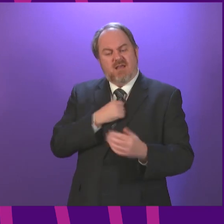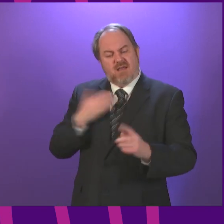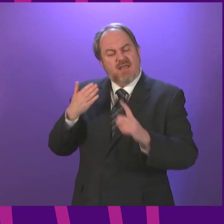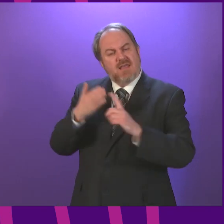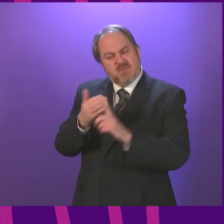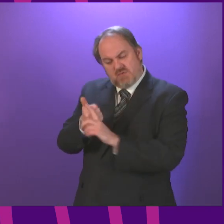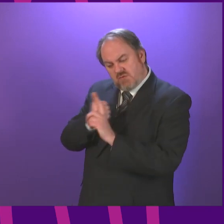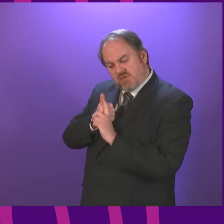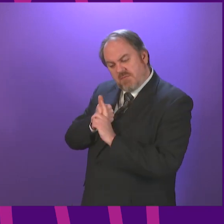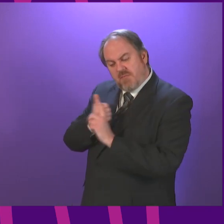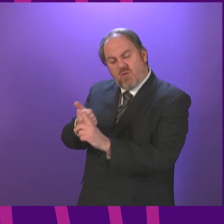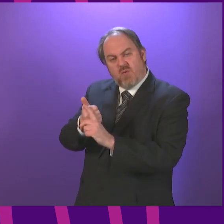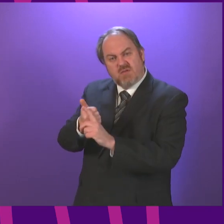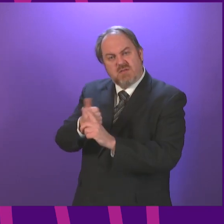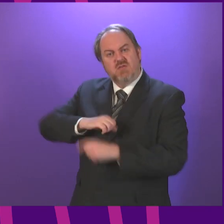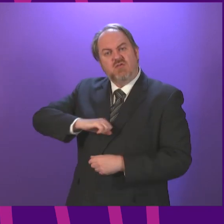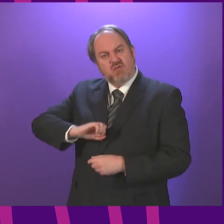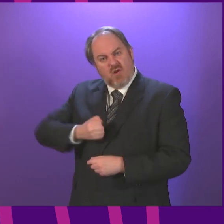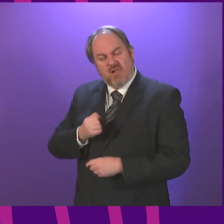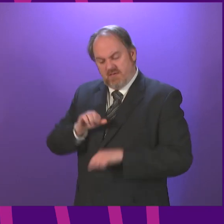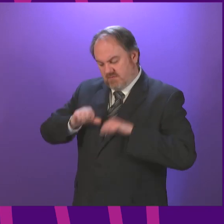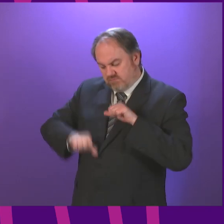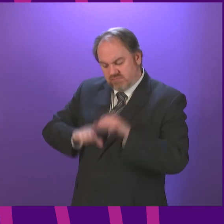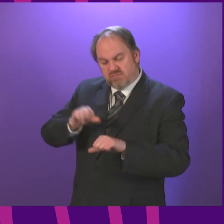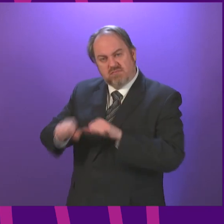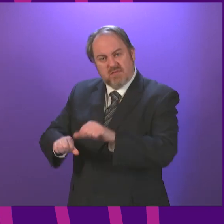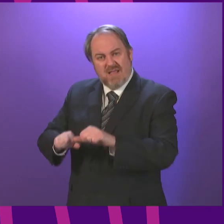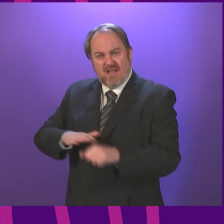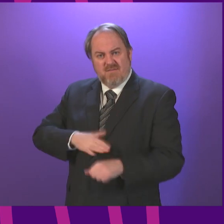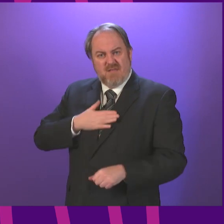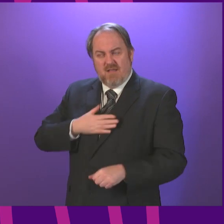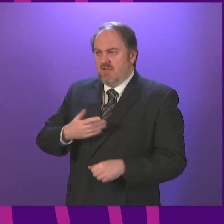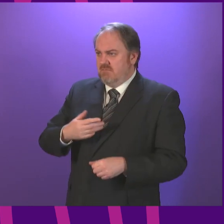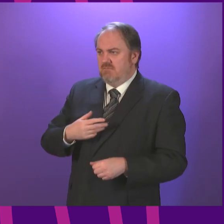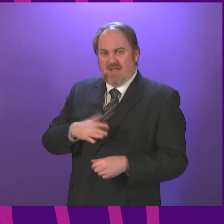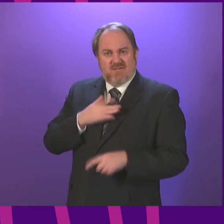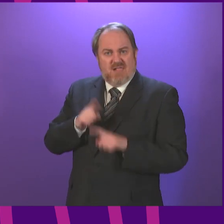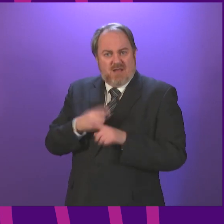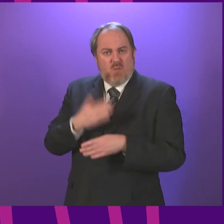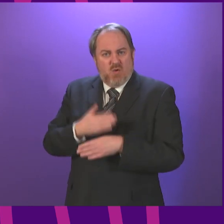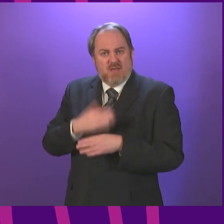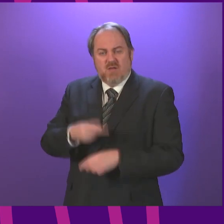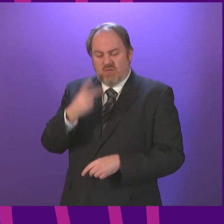literally seven days a week, sometimes what has felt like almost 24 hours a day, for the